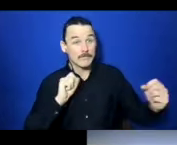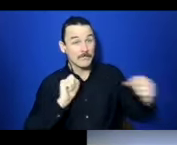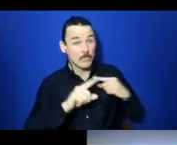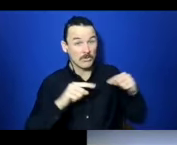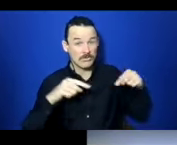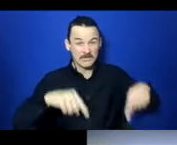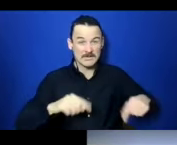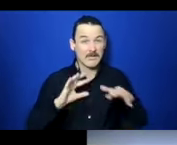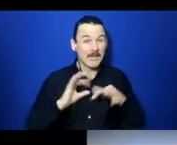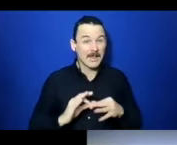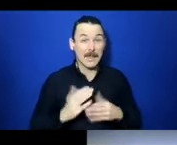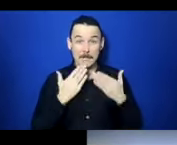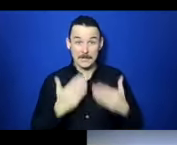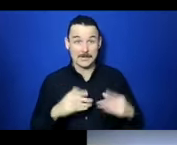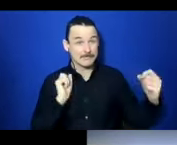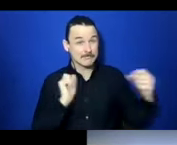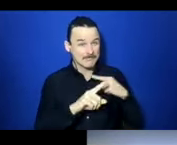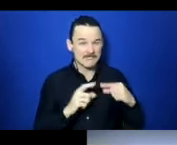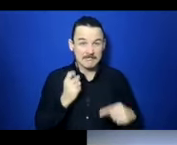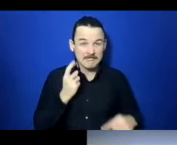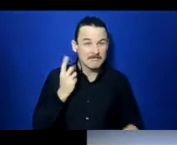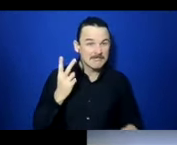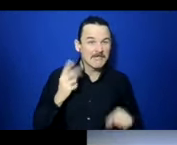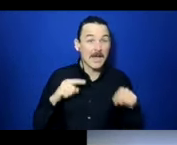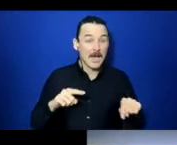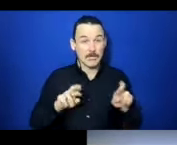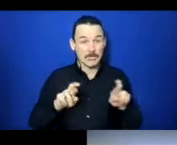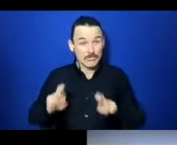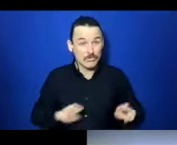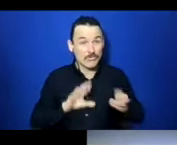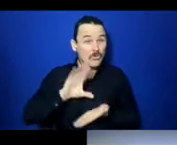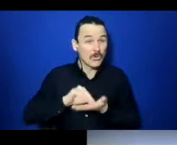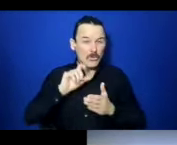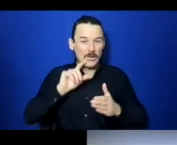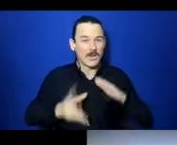next couple of days. The recording will be on our YouTube channel in a couple of days’ time.